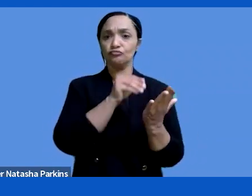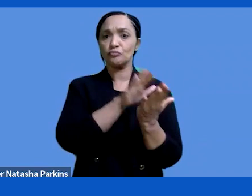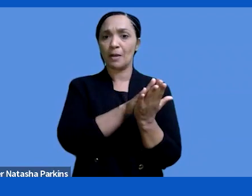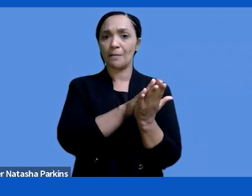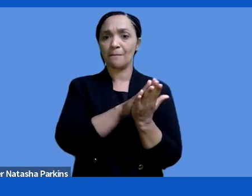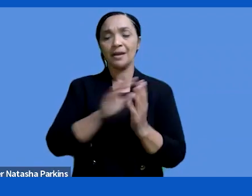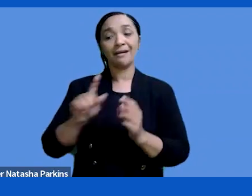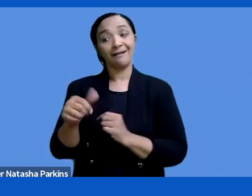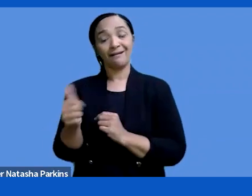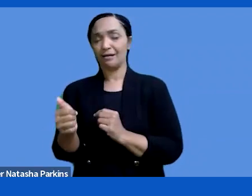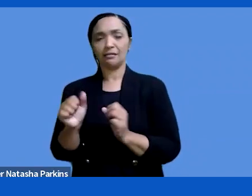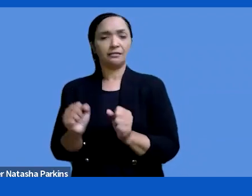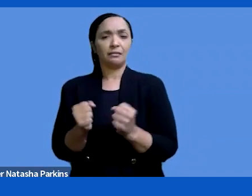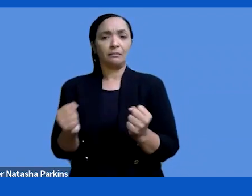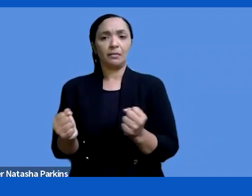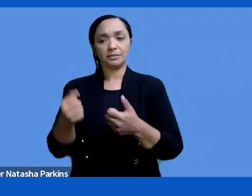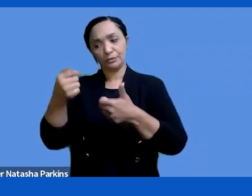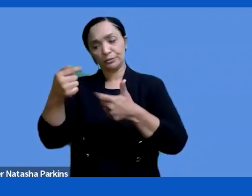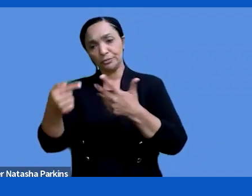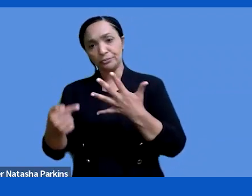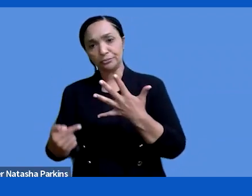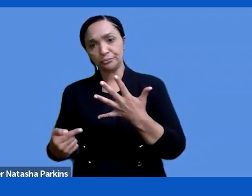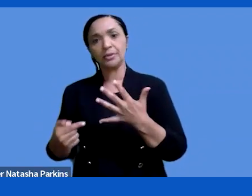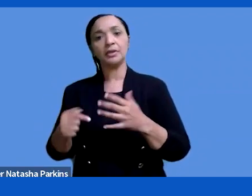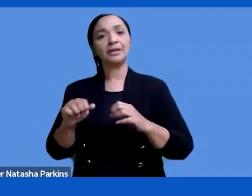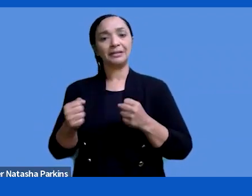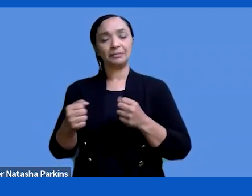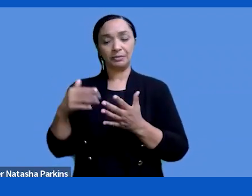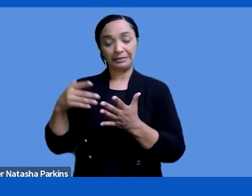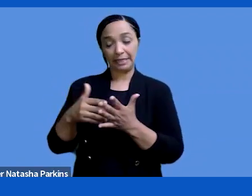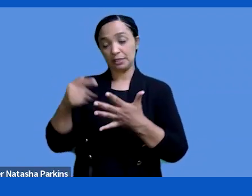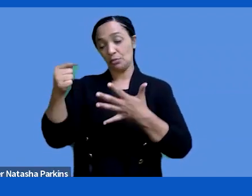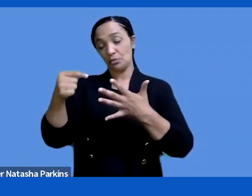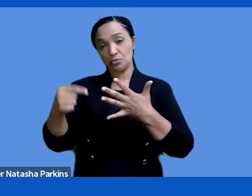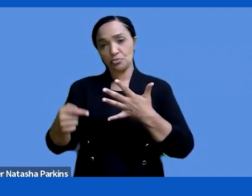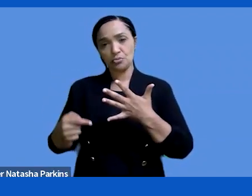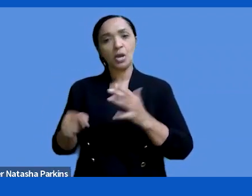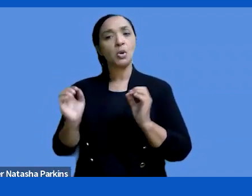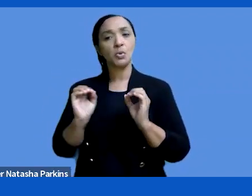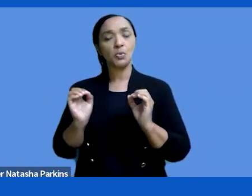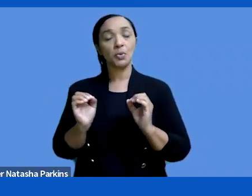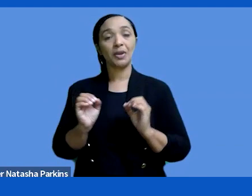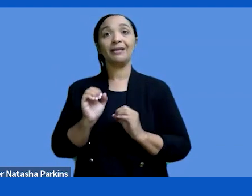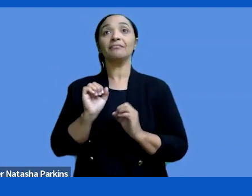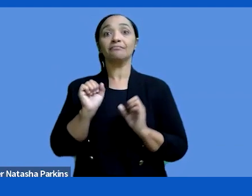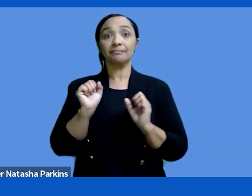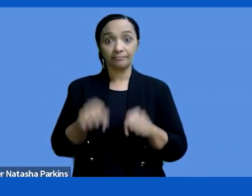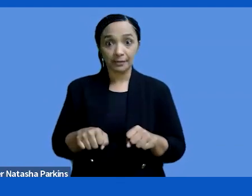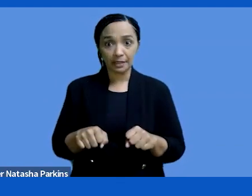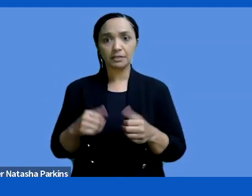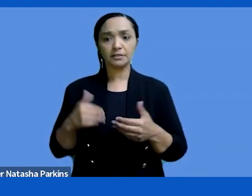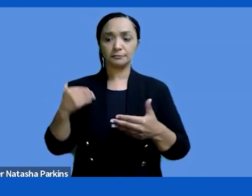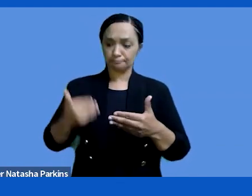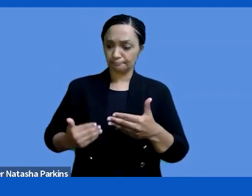not an exhaustive and comprehensive test, but if conducted and repeated over time, this result gave